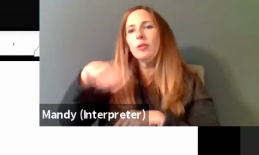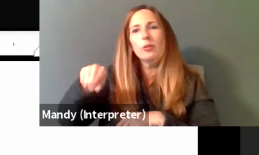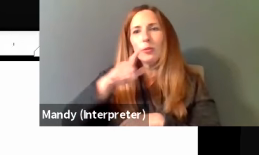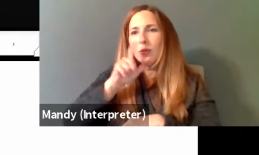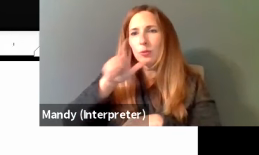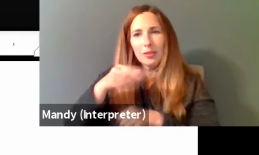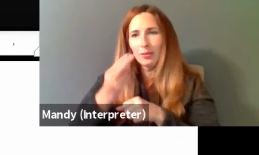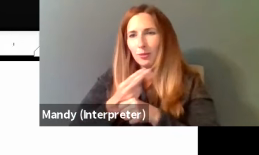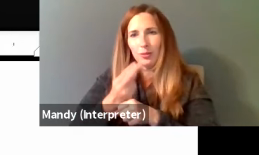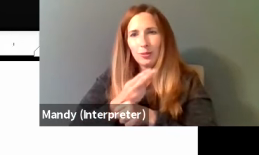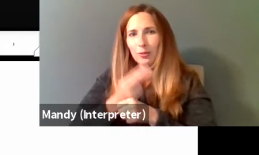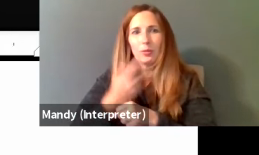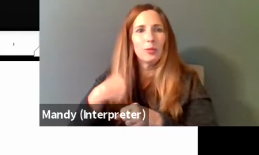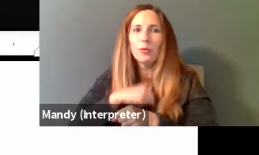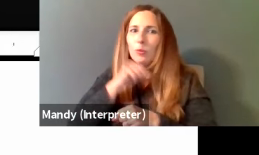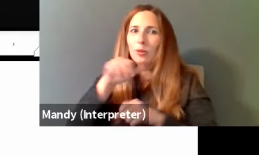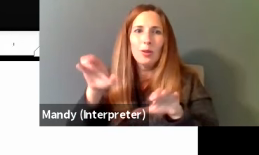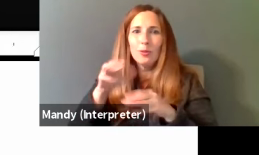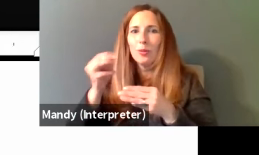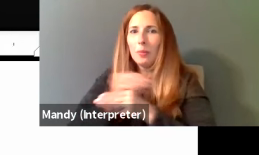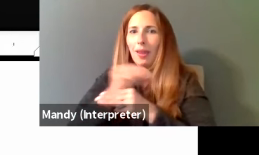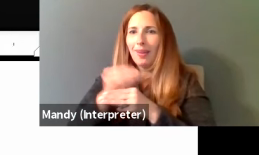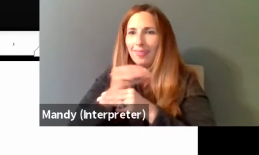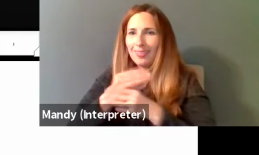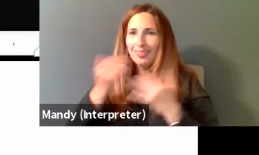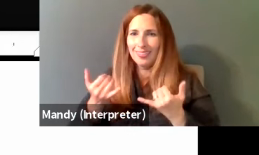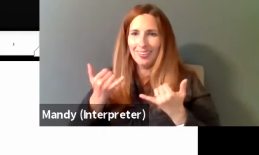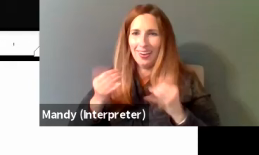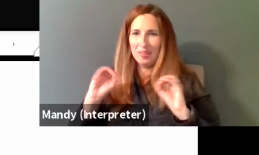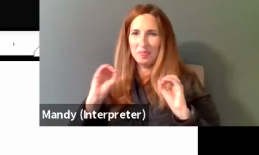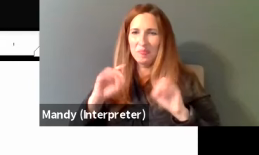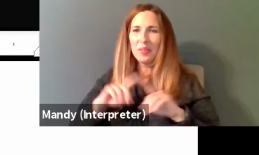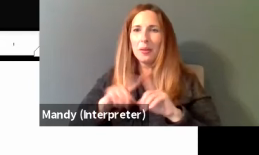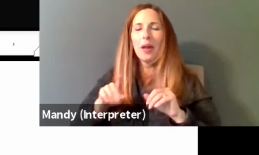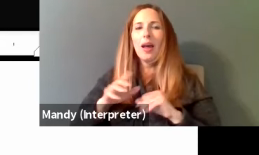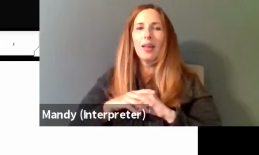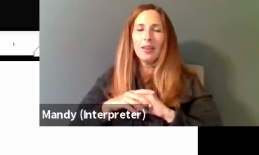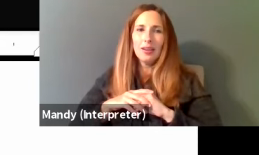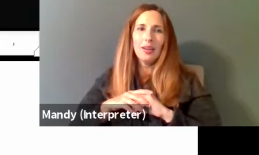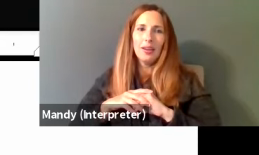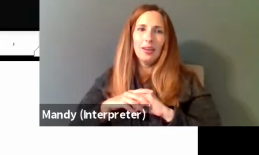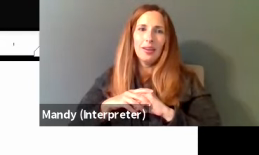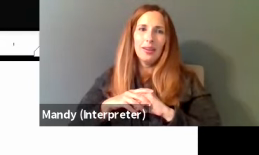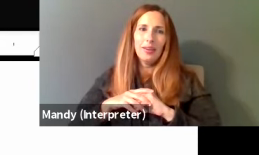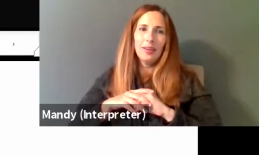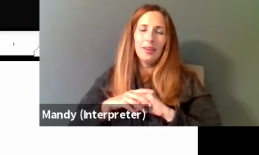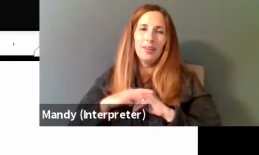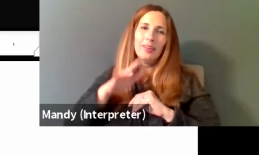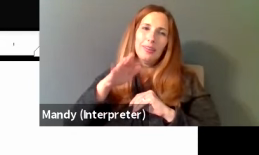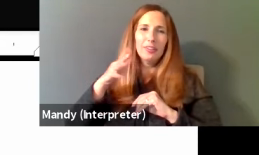We're not going to do math today but it's part of a planning tool as well